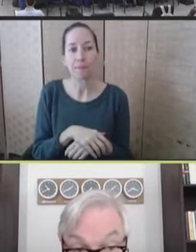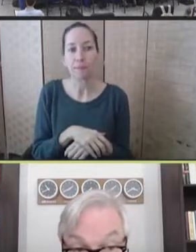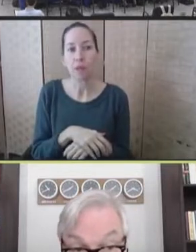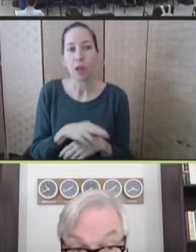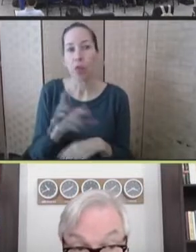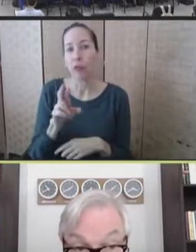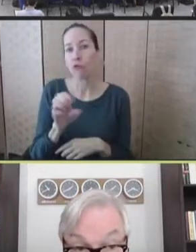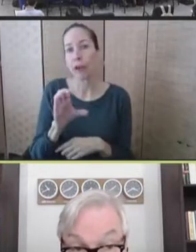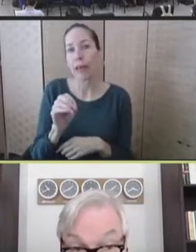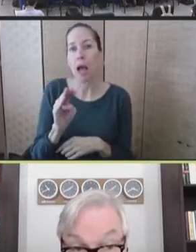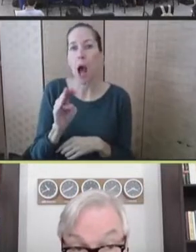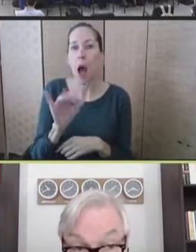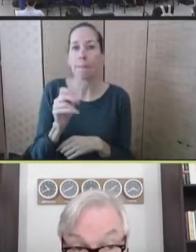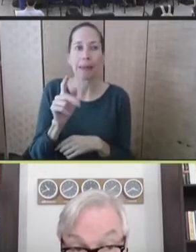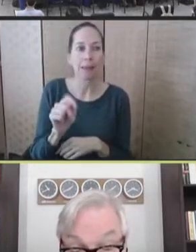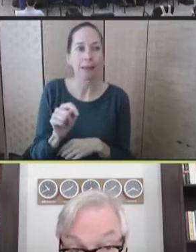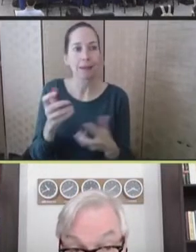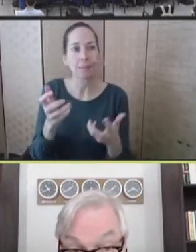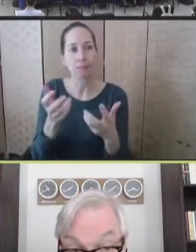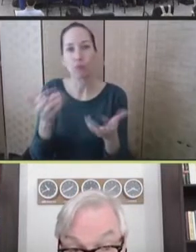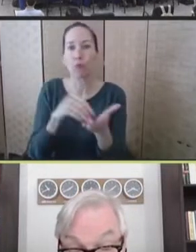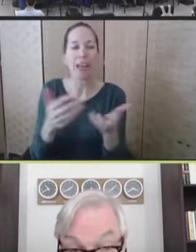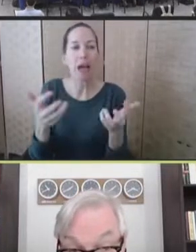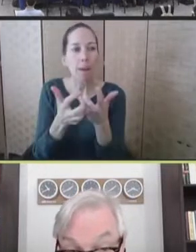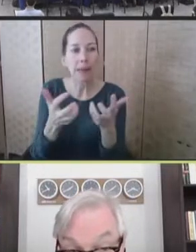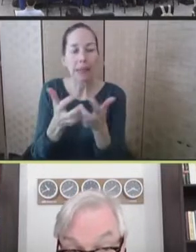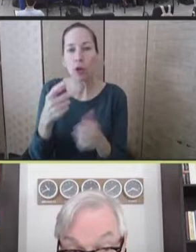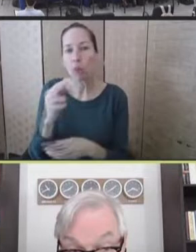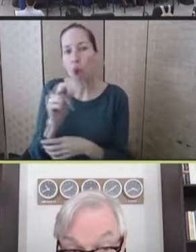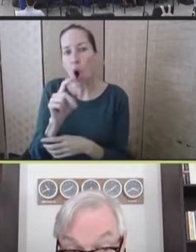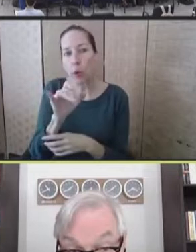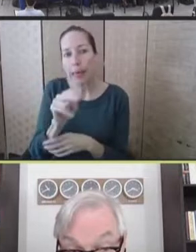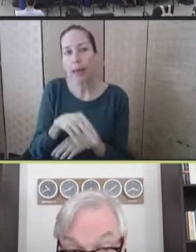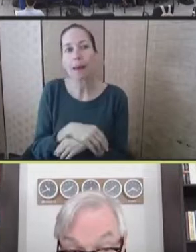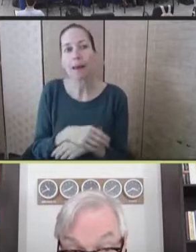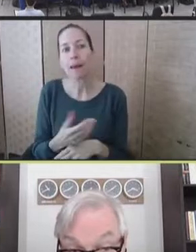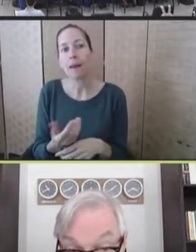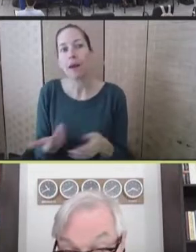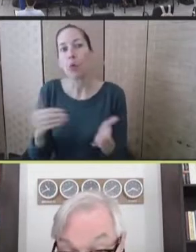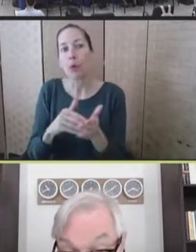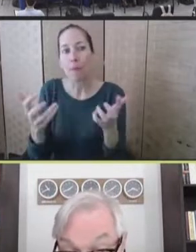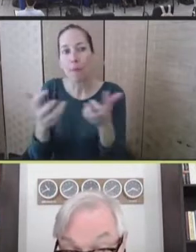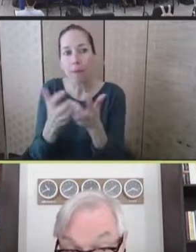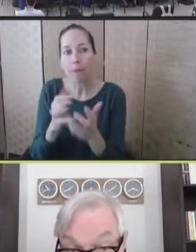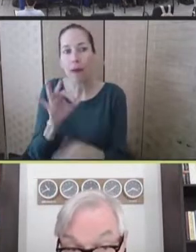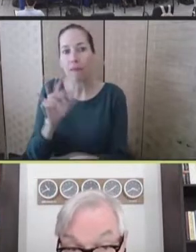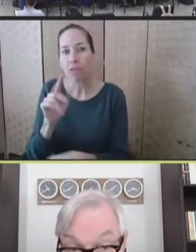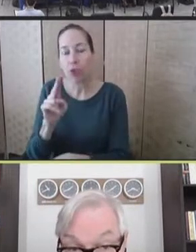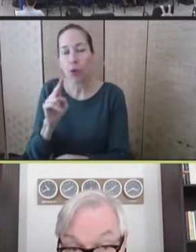the recombinant influenza vaccine, virus-based vector -- virus-vectored, virus-like particles,